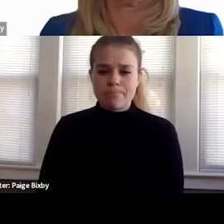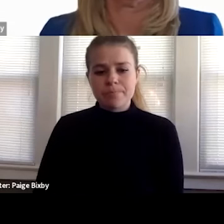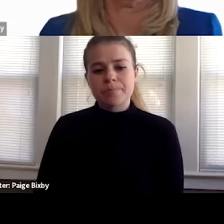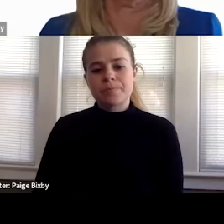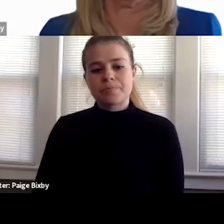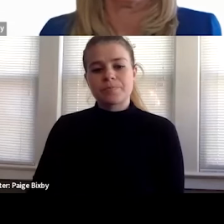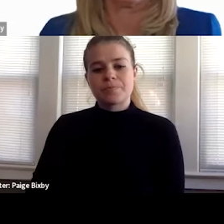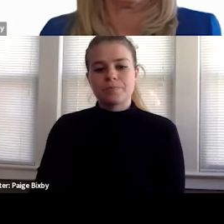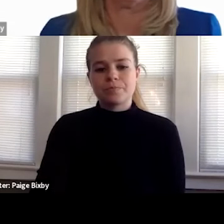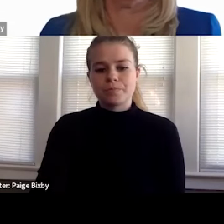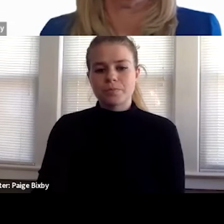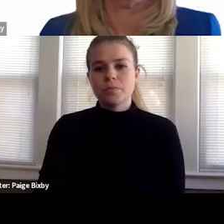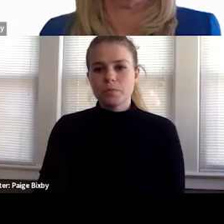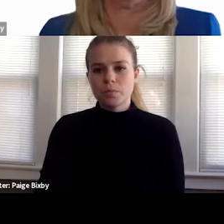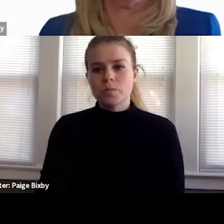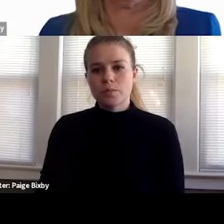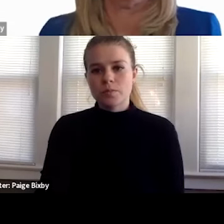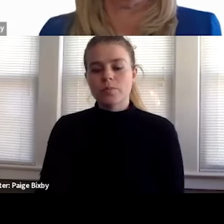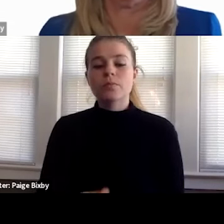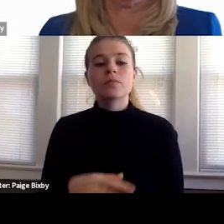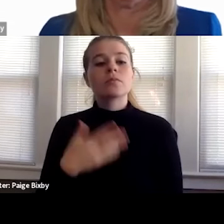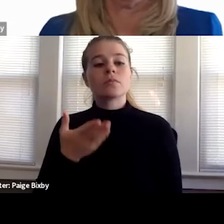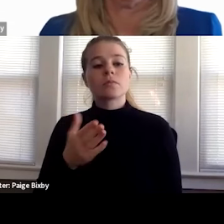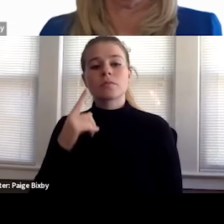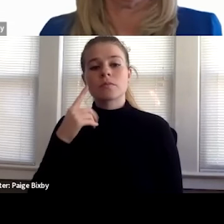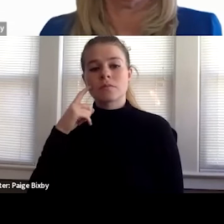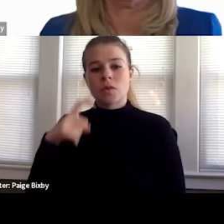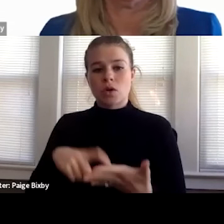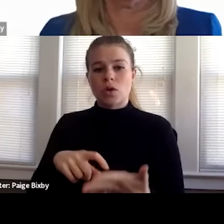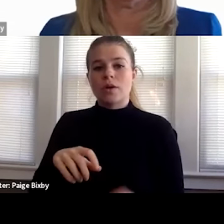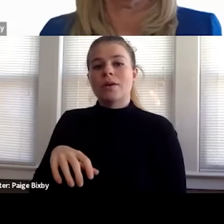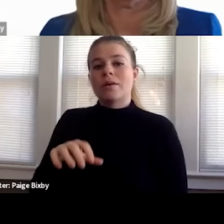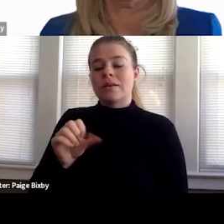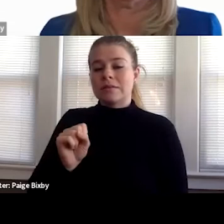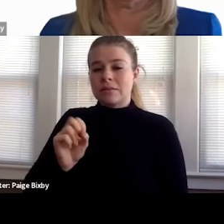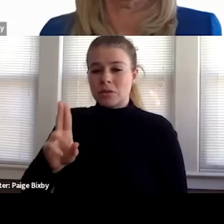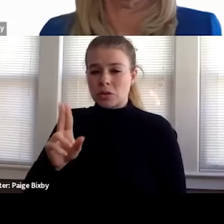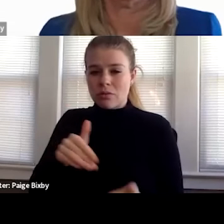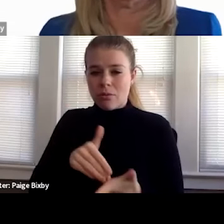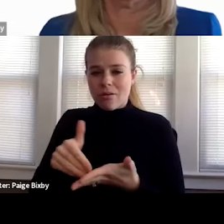As you can see here, substance use is often missed early in the case for many different reasons.